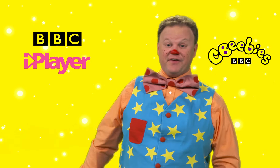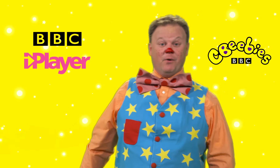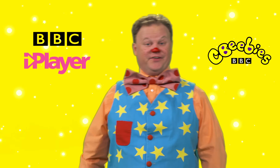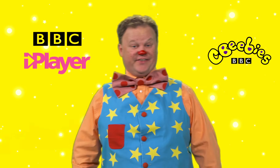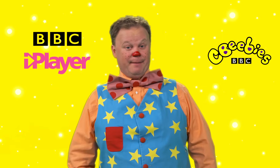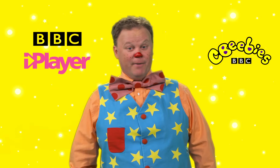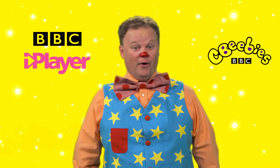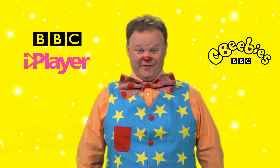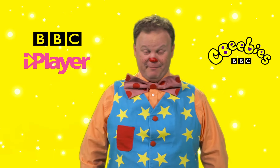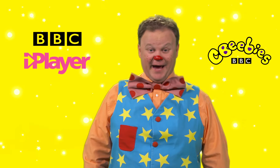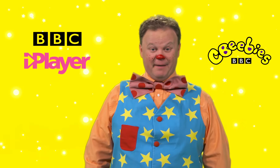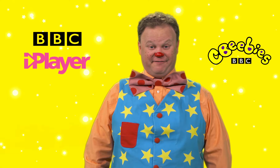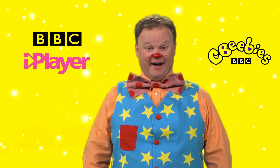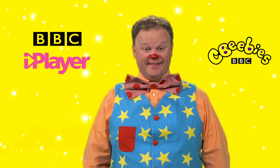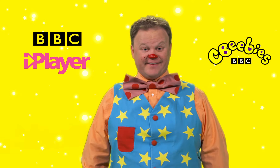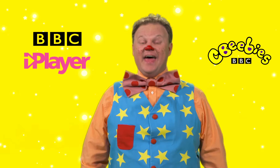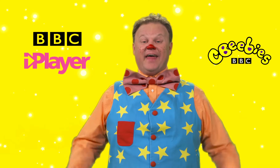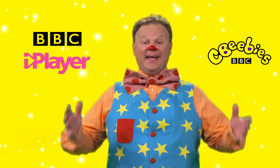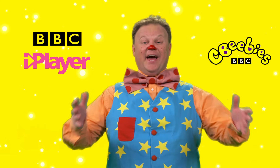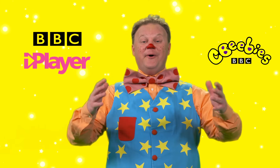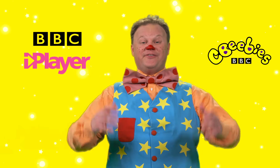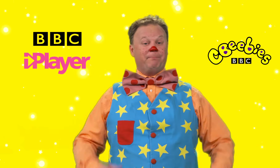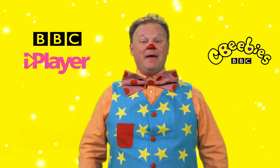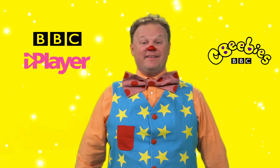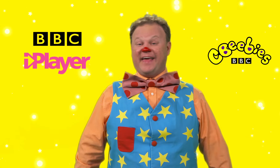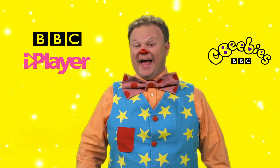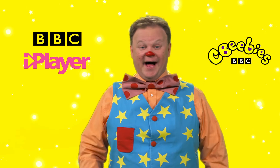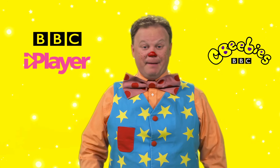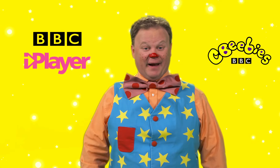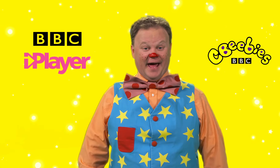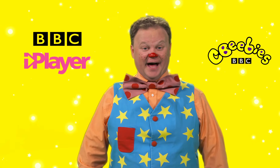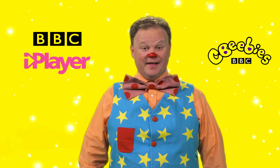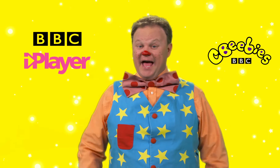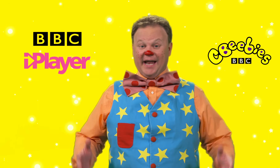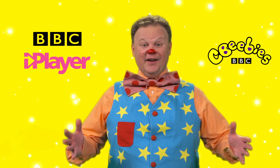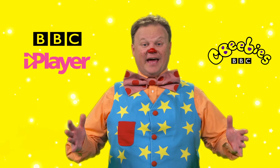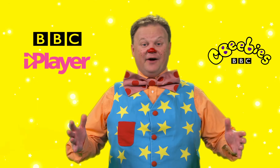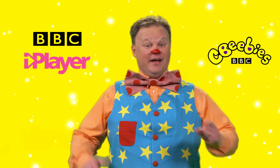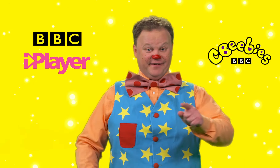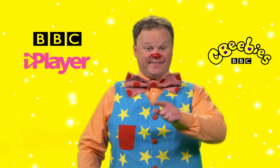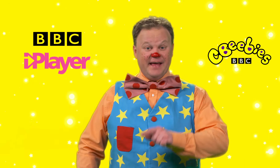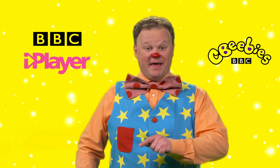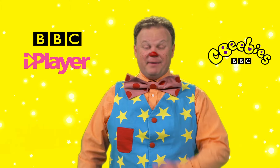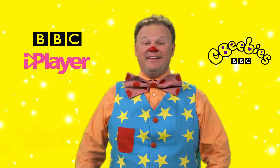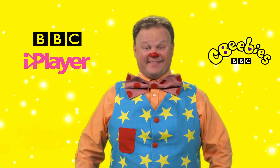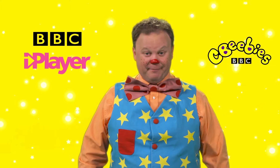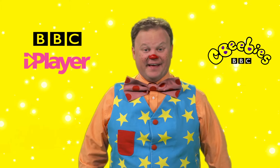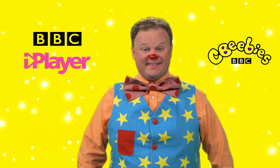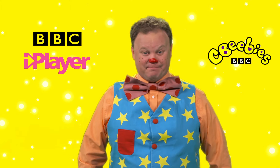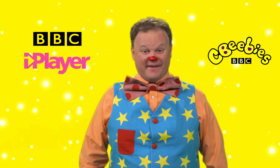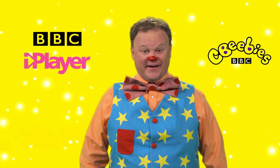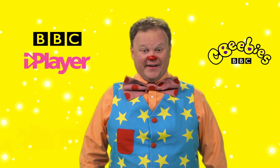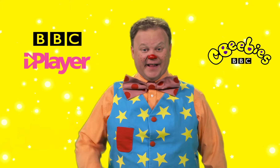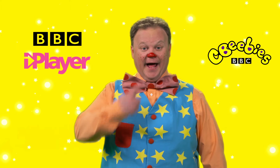if you want to see more of me and my friends, then go to bbc iplayer and look out for CBeebies something special